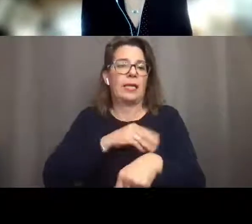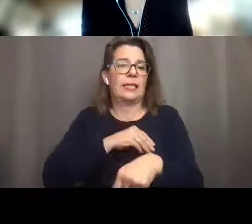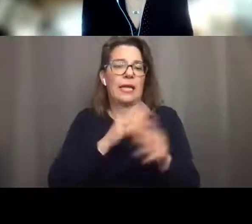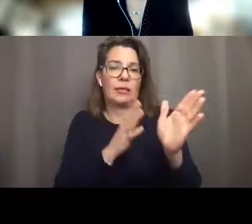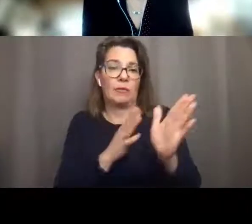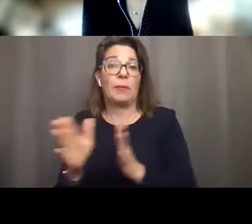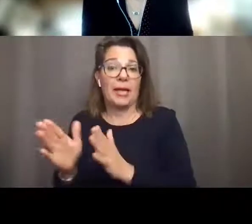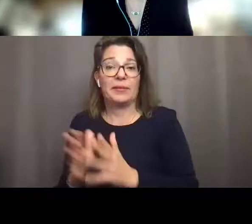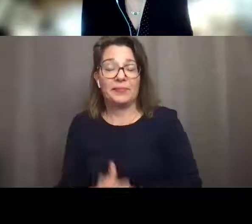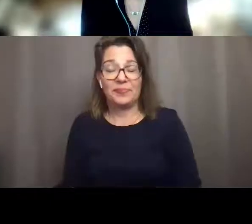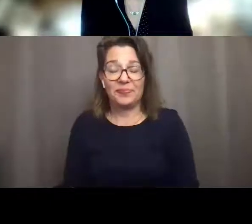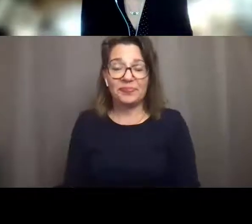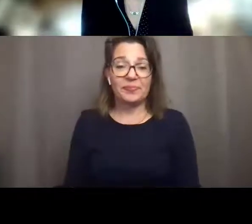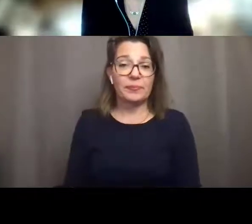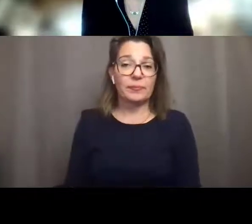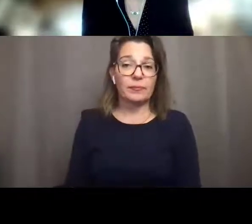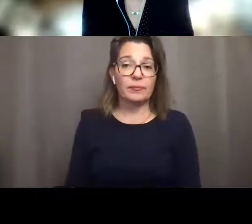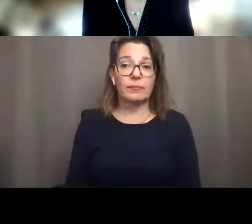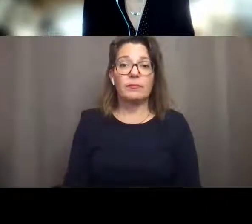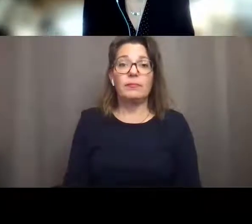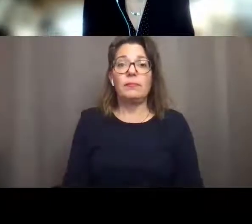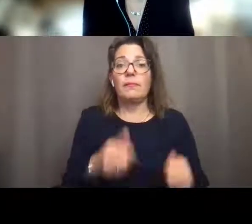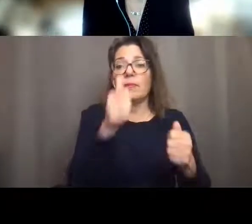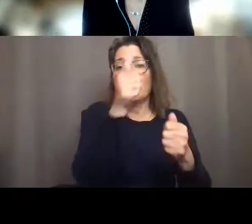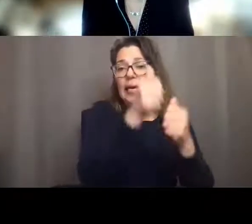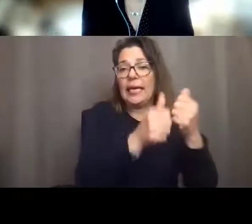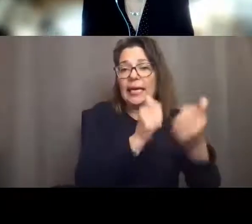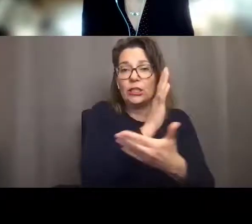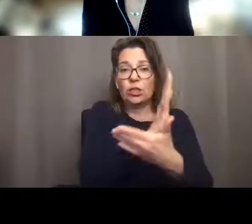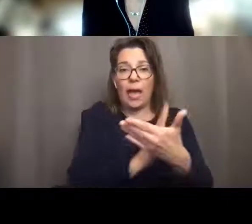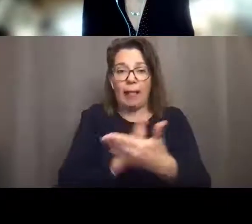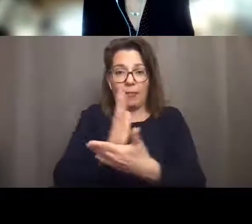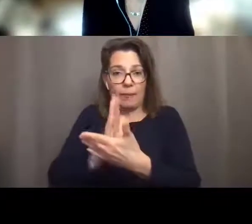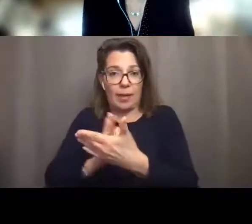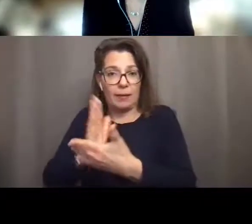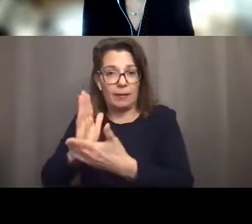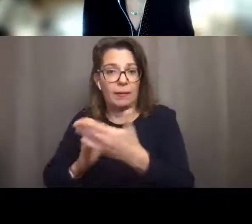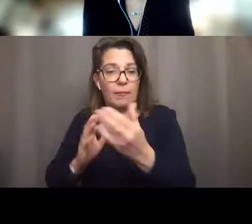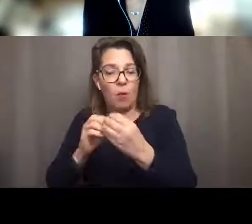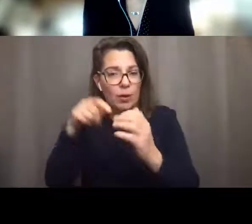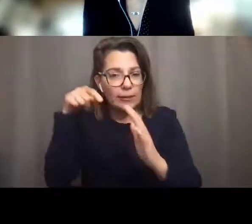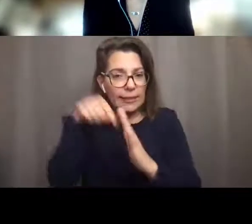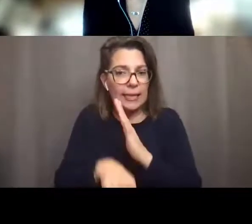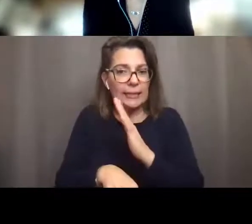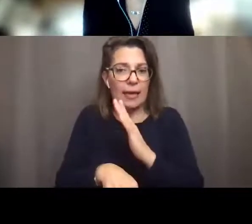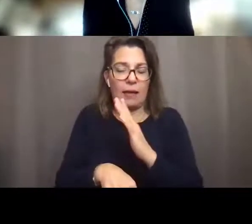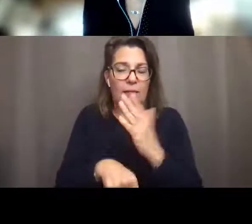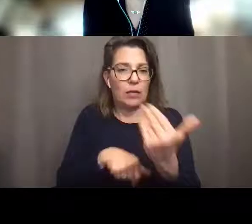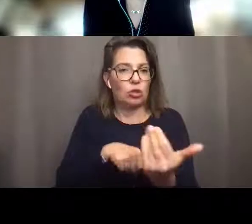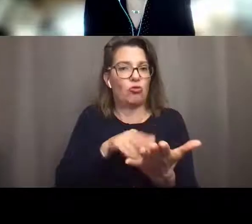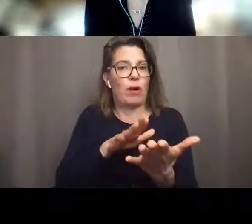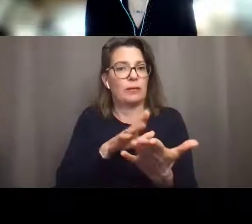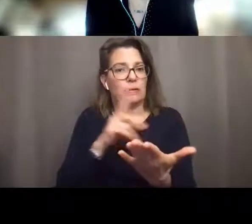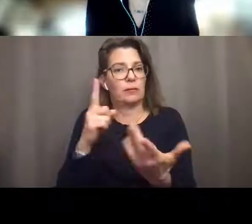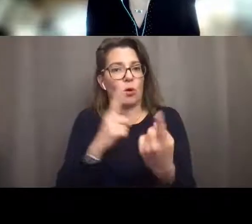Okay, so now I'm going to go through each of those elements in a little bit more detail and address some of the questions that we've had about them.